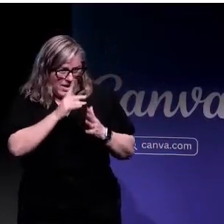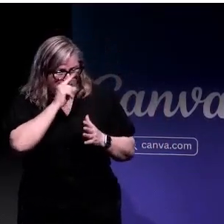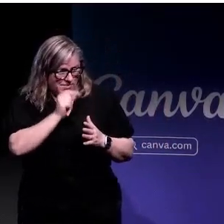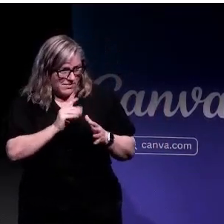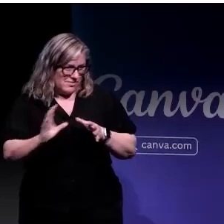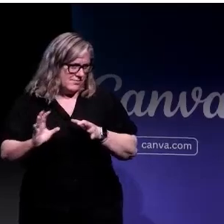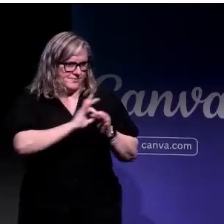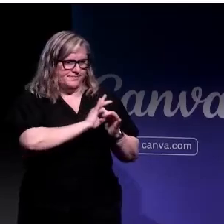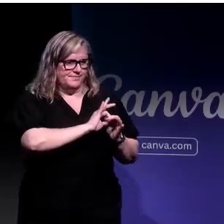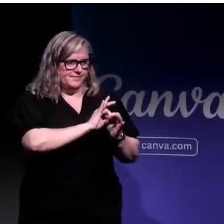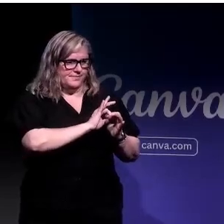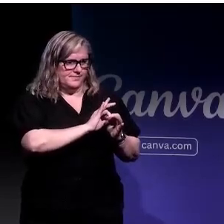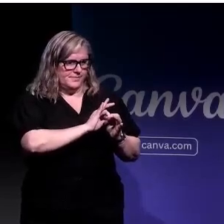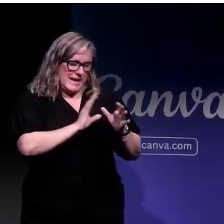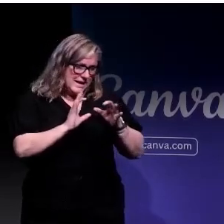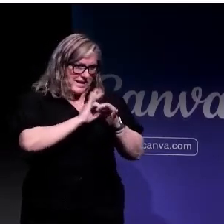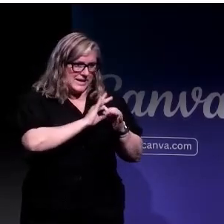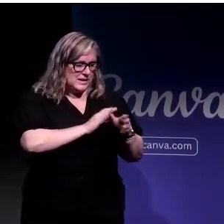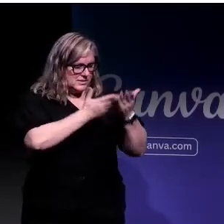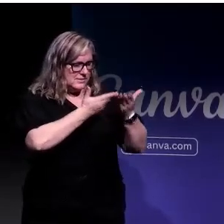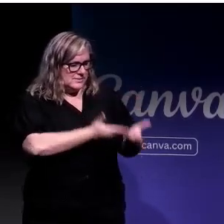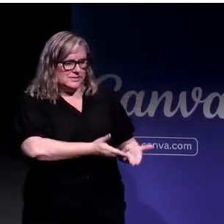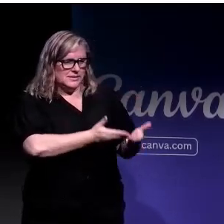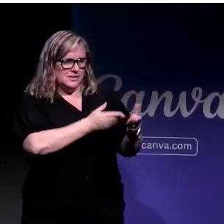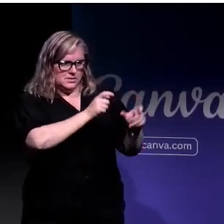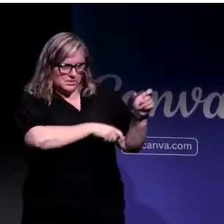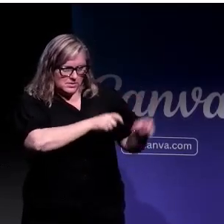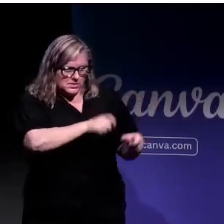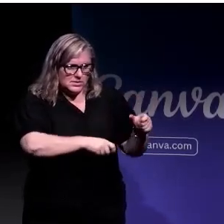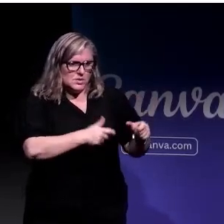So I'm always so thankful to all of the people who connect with